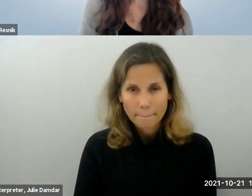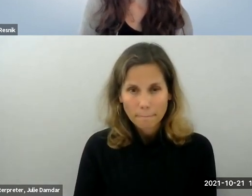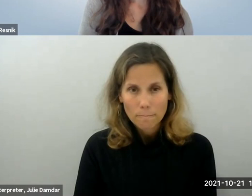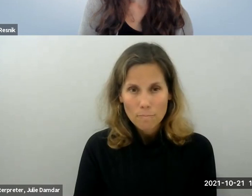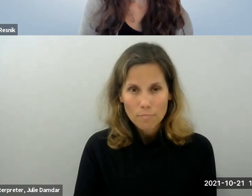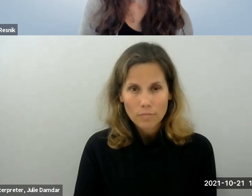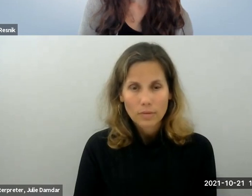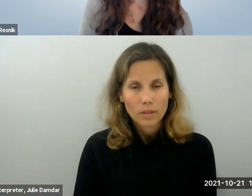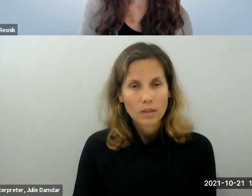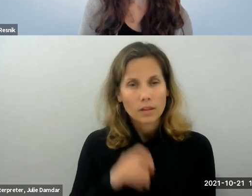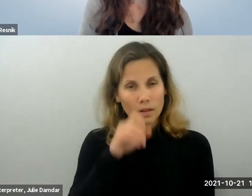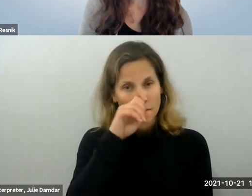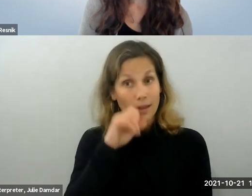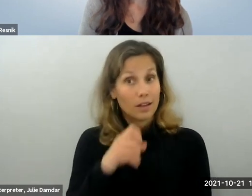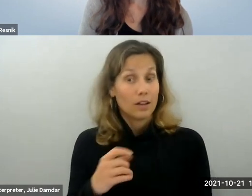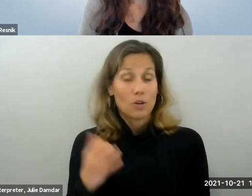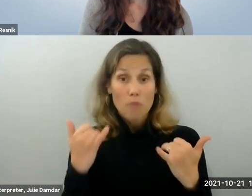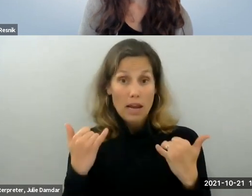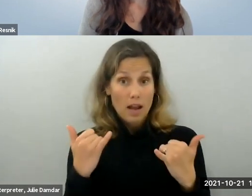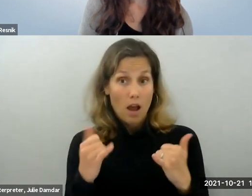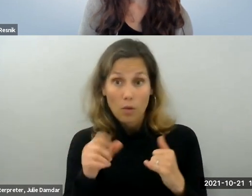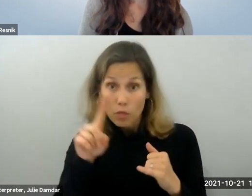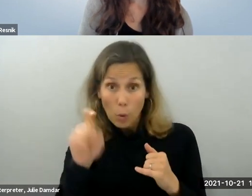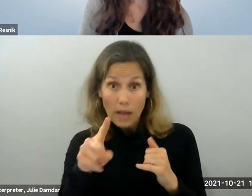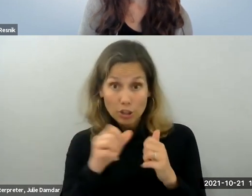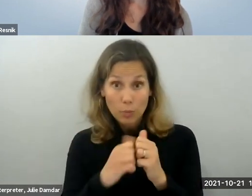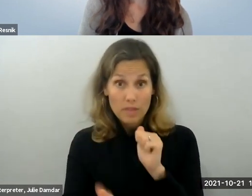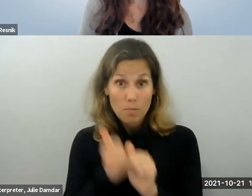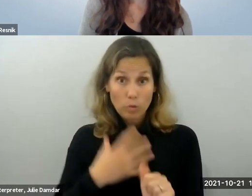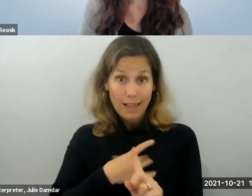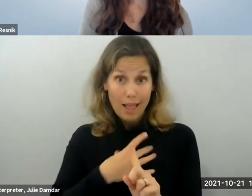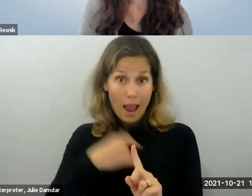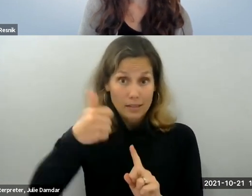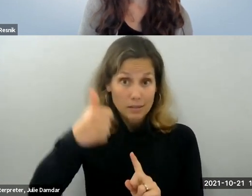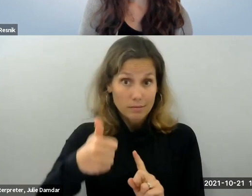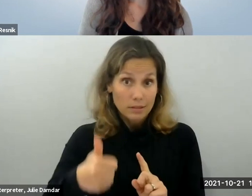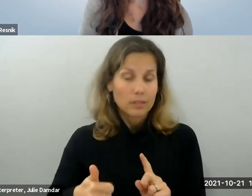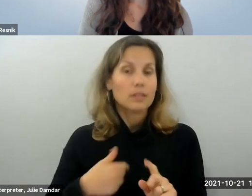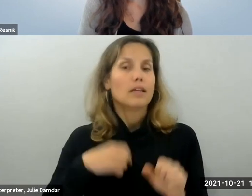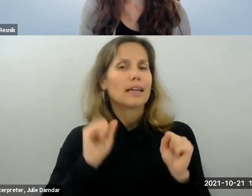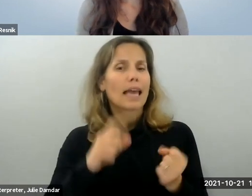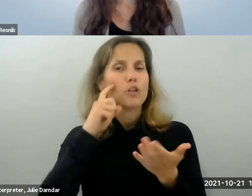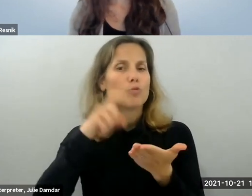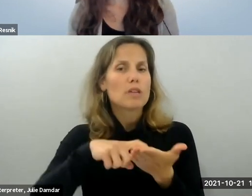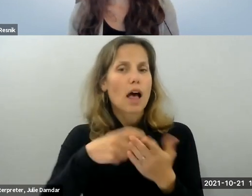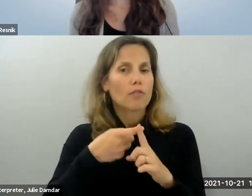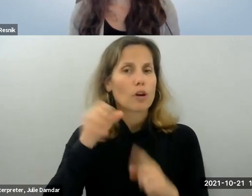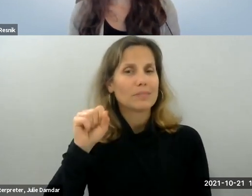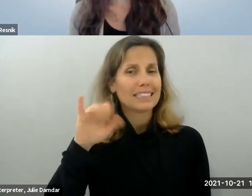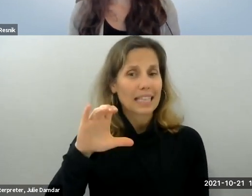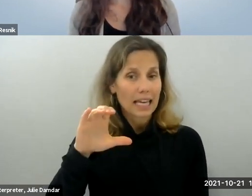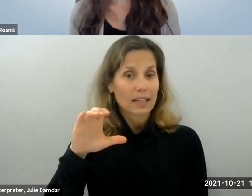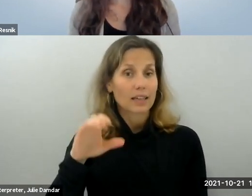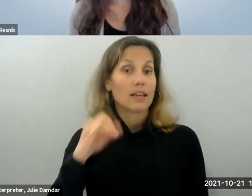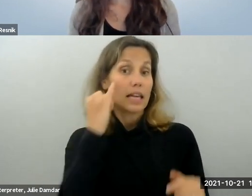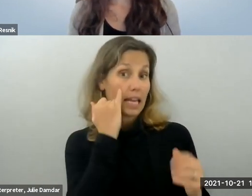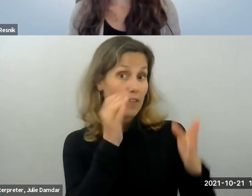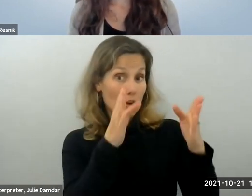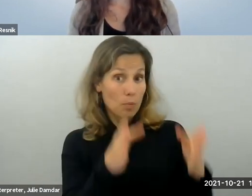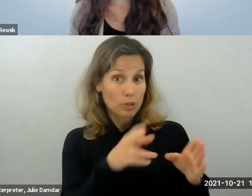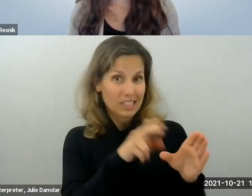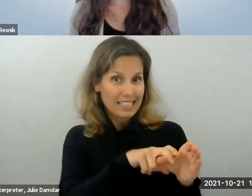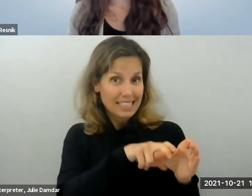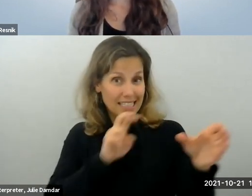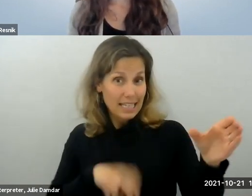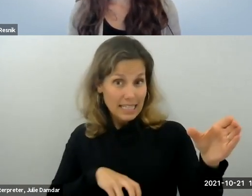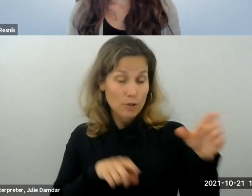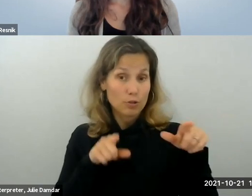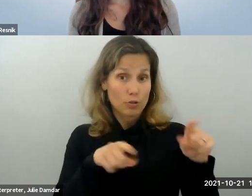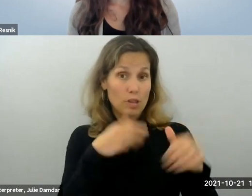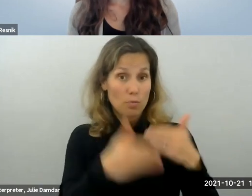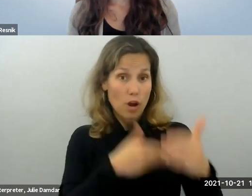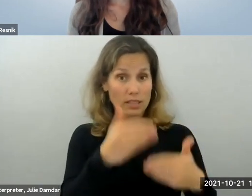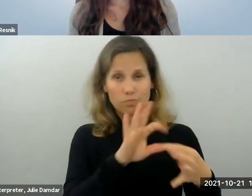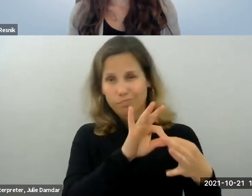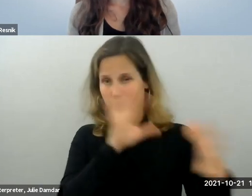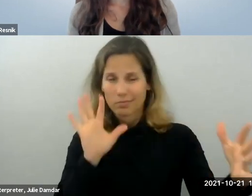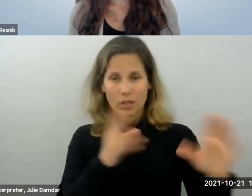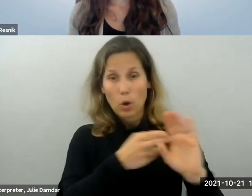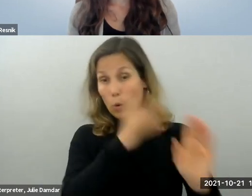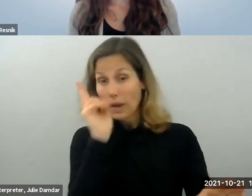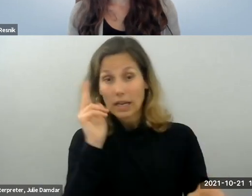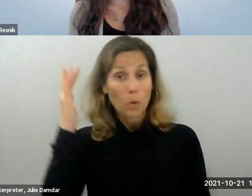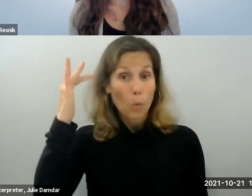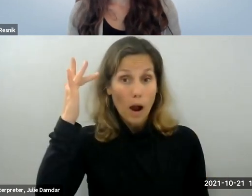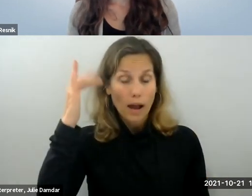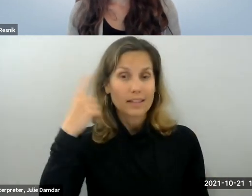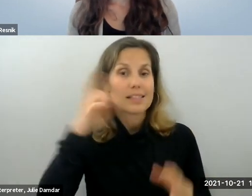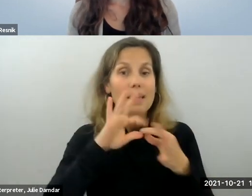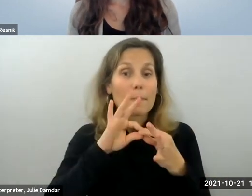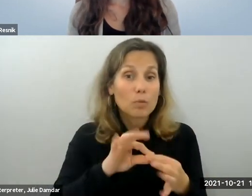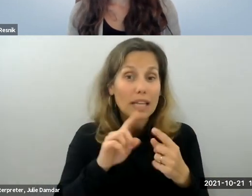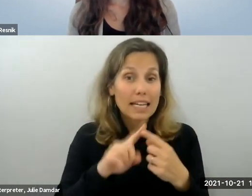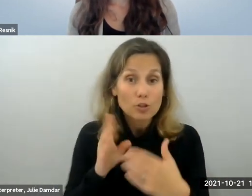Heidi Brown (she/her): Was the thing that has the most love right now is, can you tell from sick whether folks that discontinue at some point in the process are discontinuing because of something related to the intervention itself.